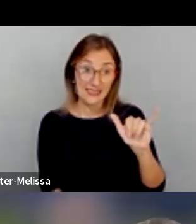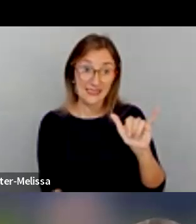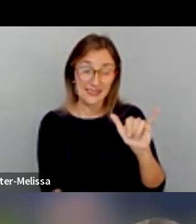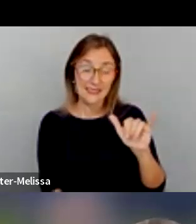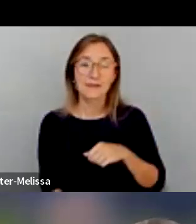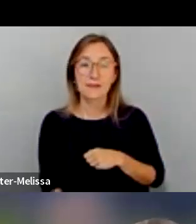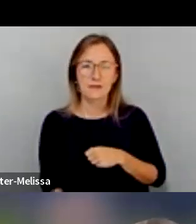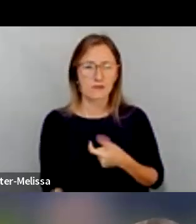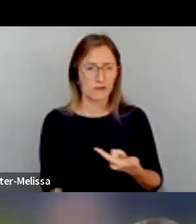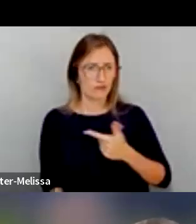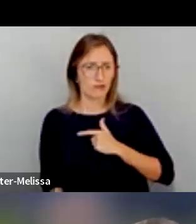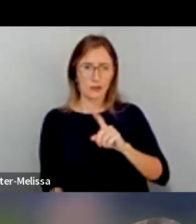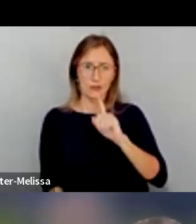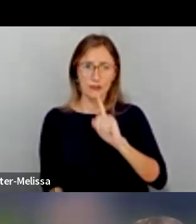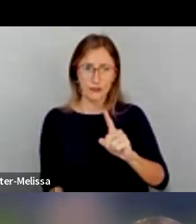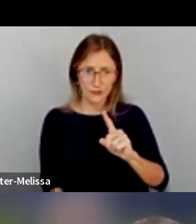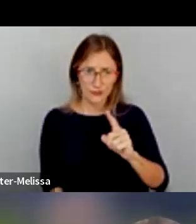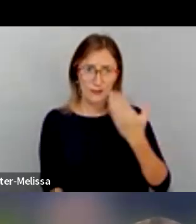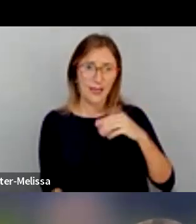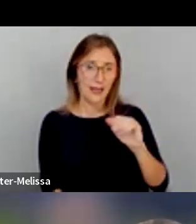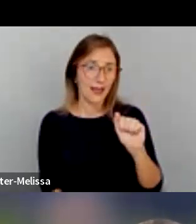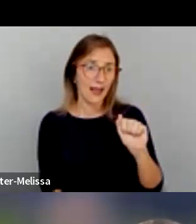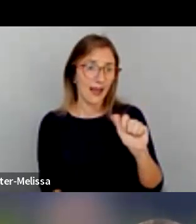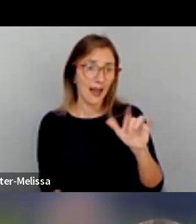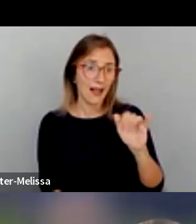now. It's like my favorite thing that happens all year. Alicity, do you